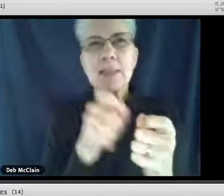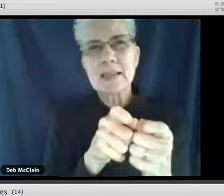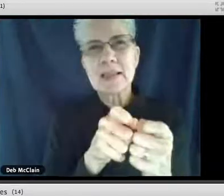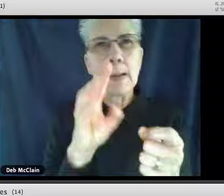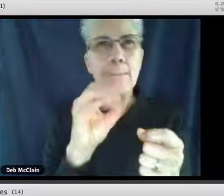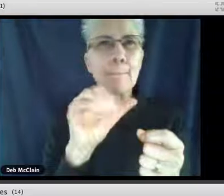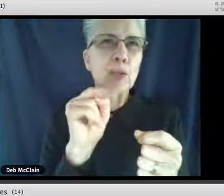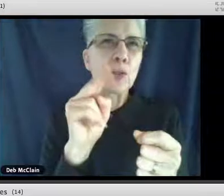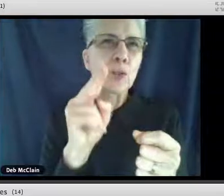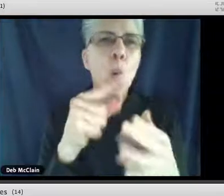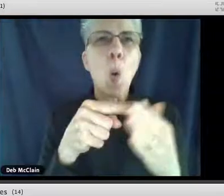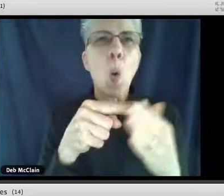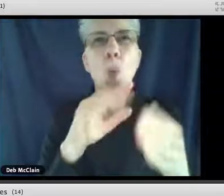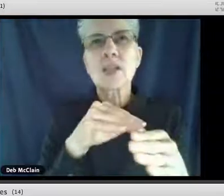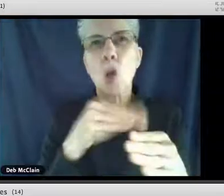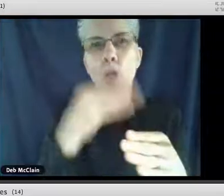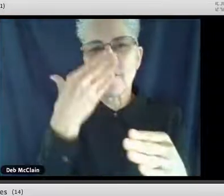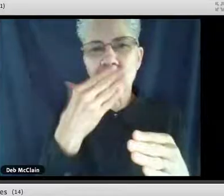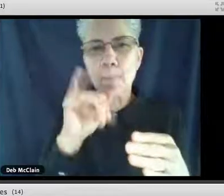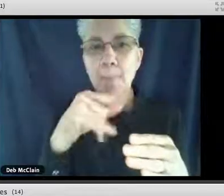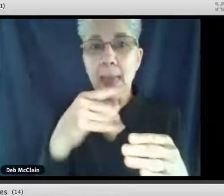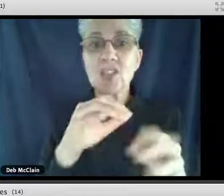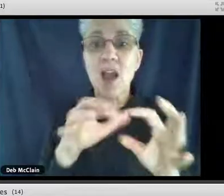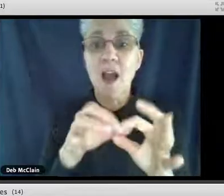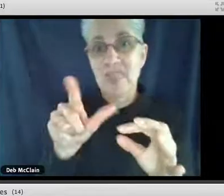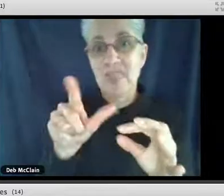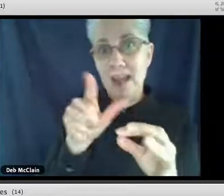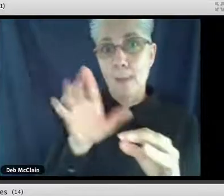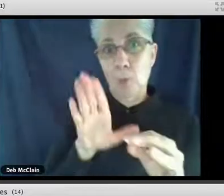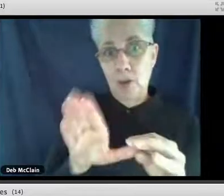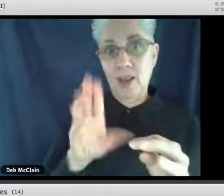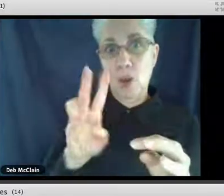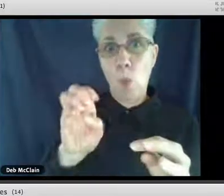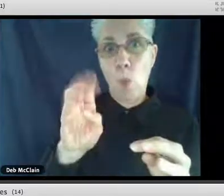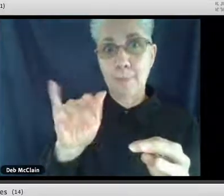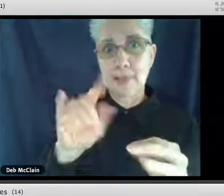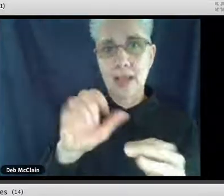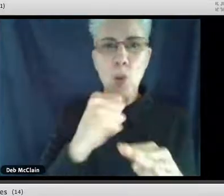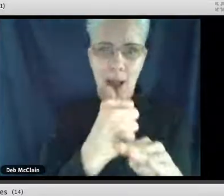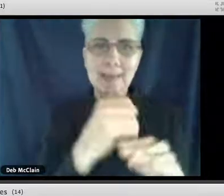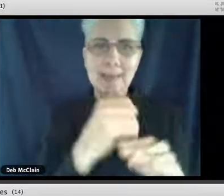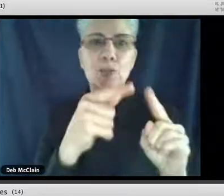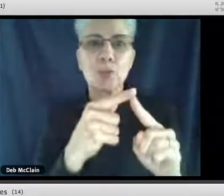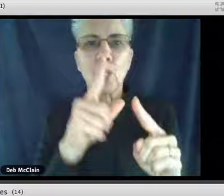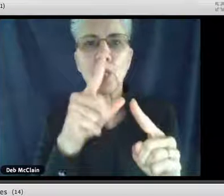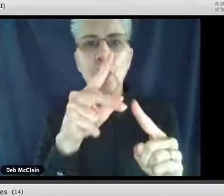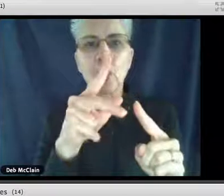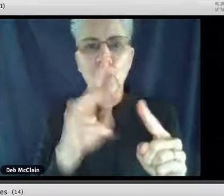or what's on the front page of the library's website, so you're kind of locked into three-quarters of your page,